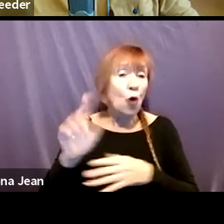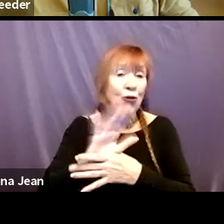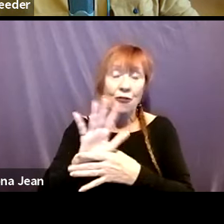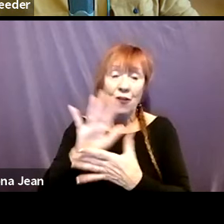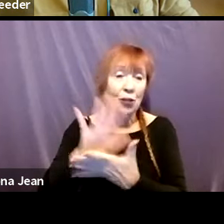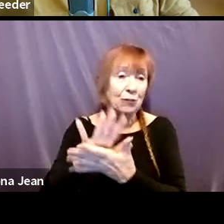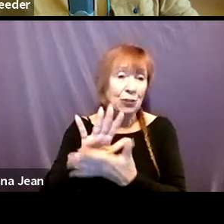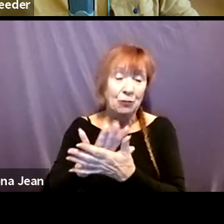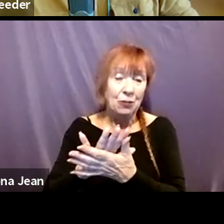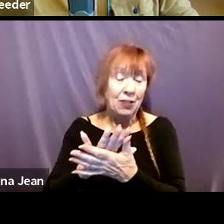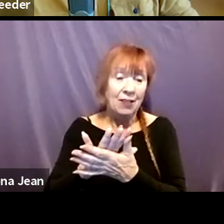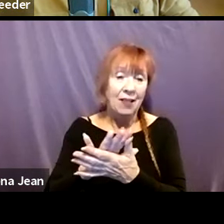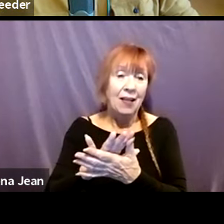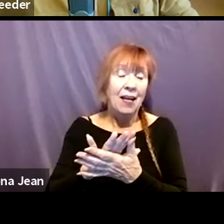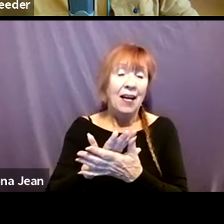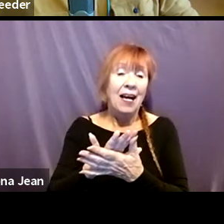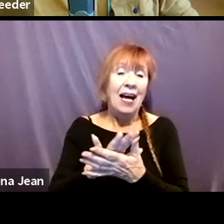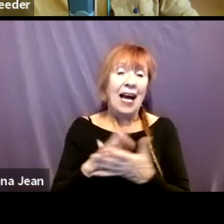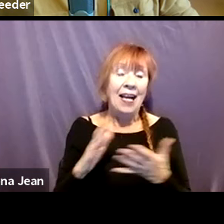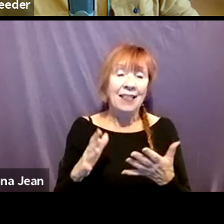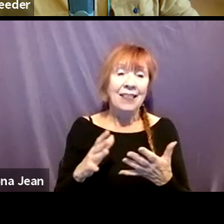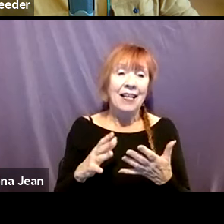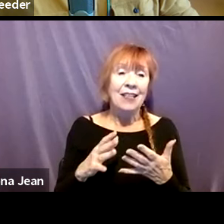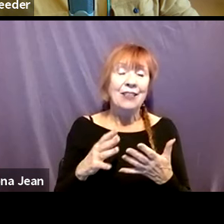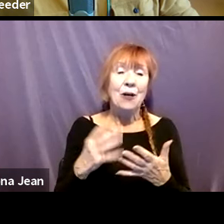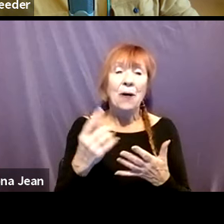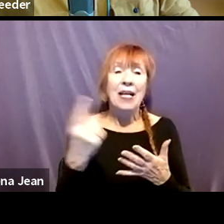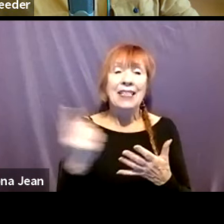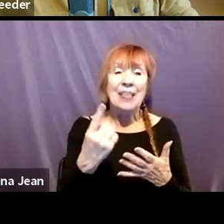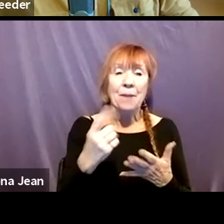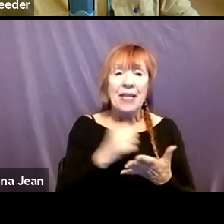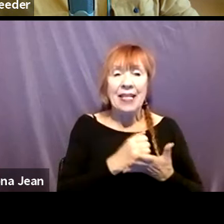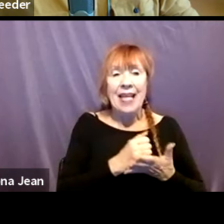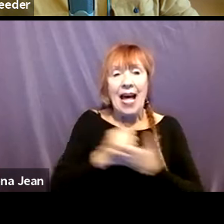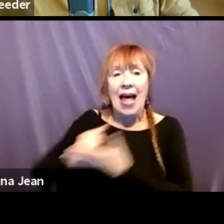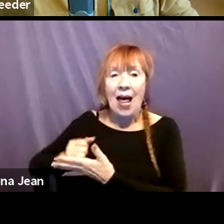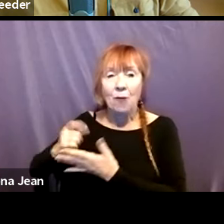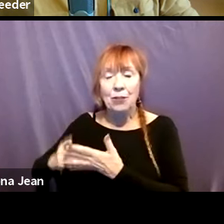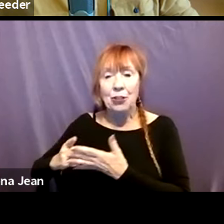and I think just anything that kind of gets you out of what everyone else is watching,